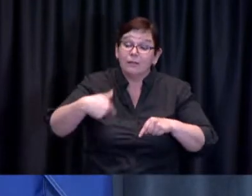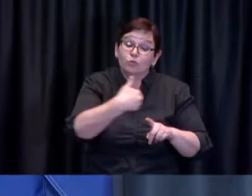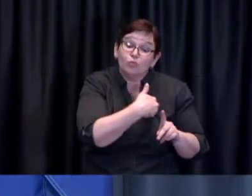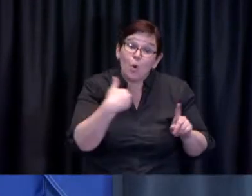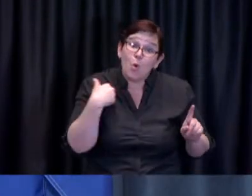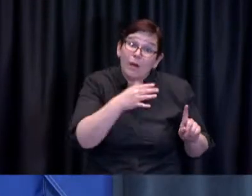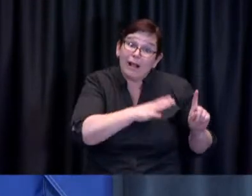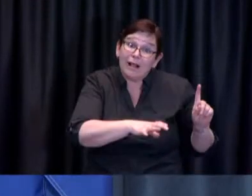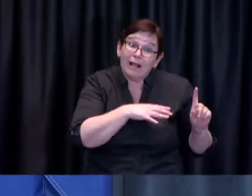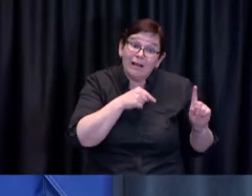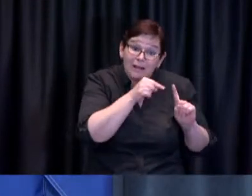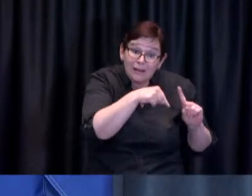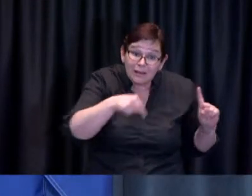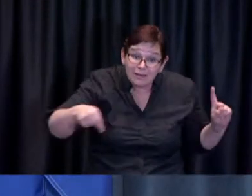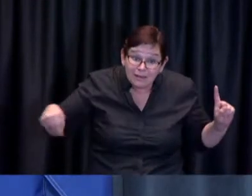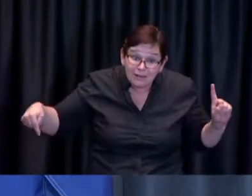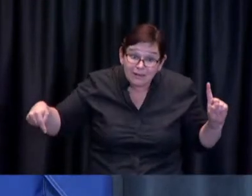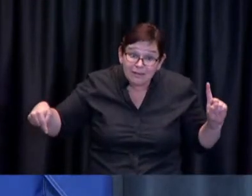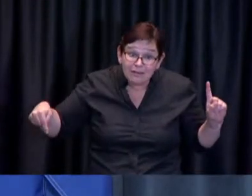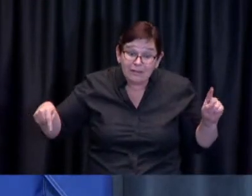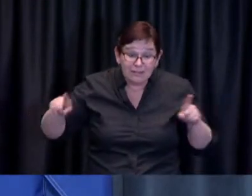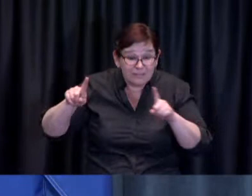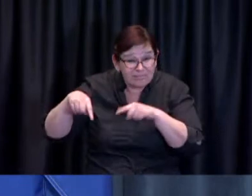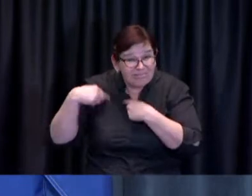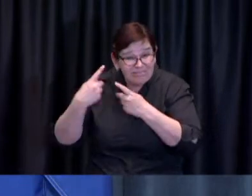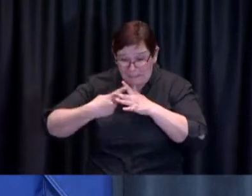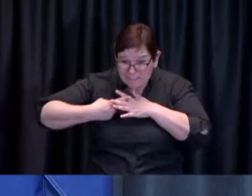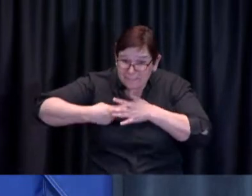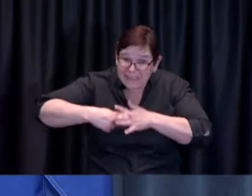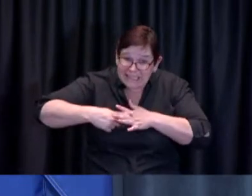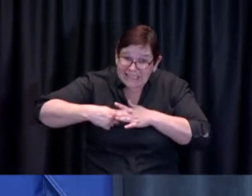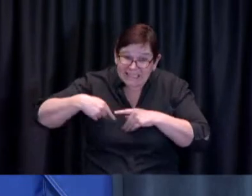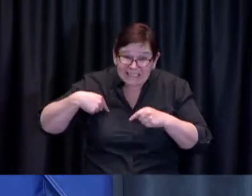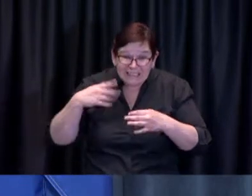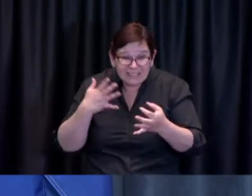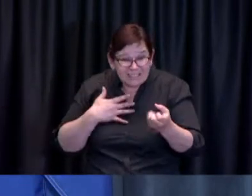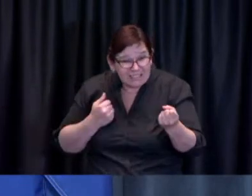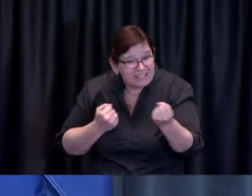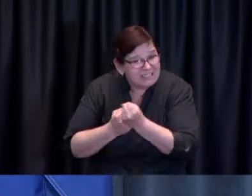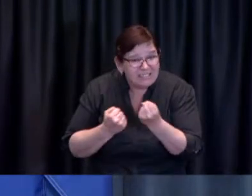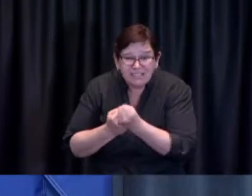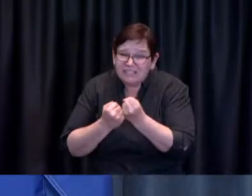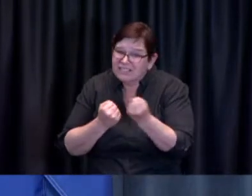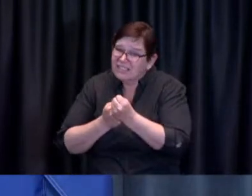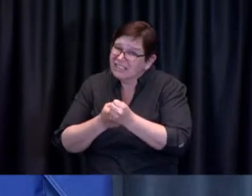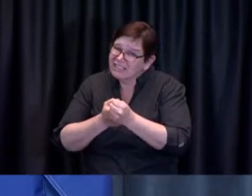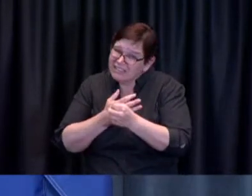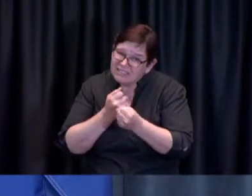form and has from the start formed the backbone of clinic operations across the city it is only that